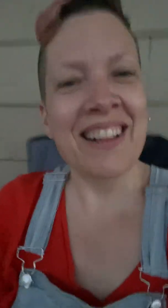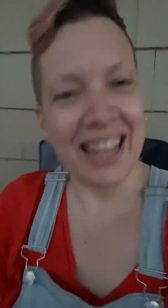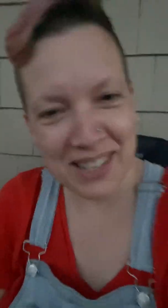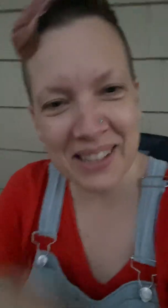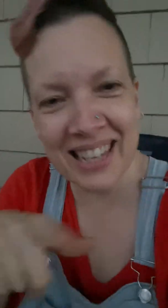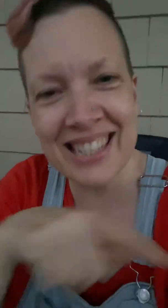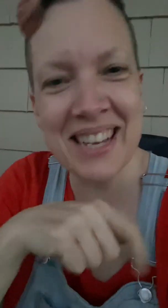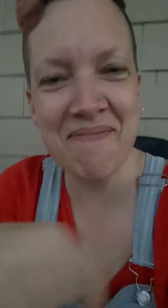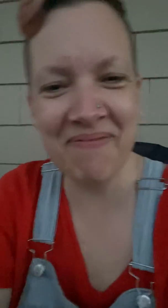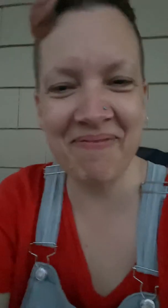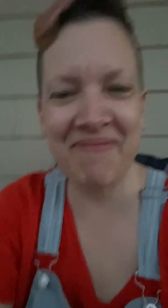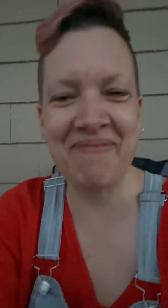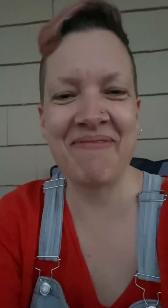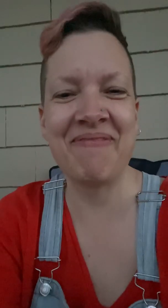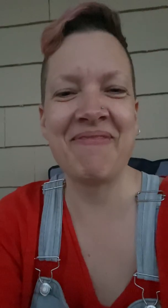Catch y'all next time!